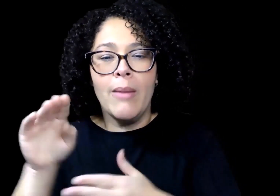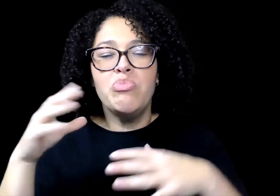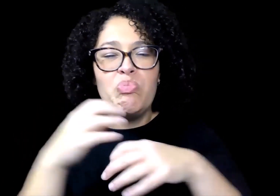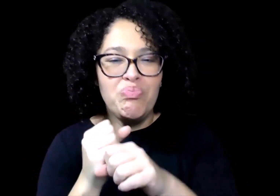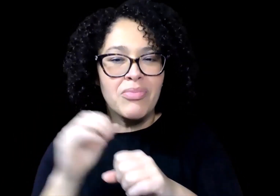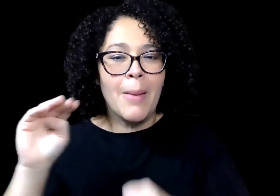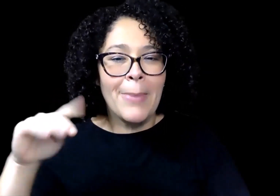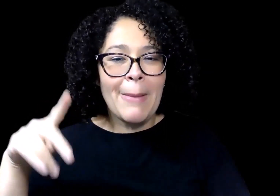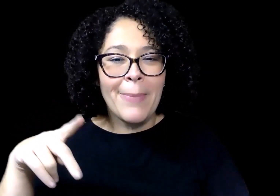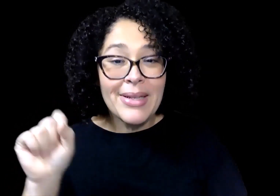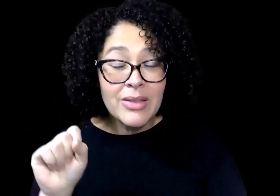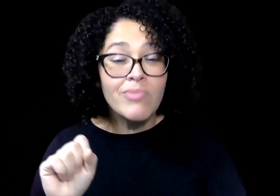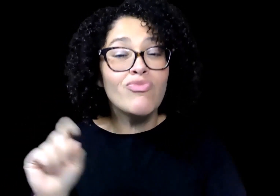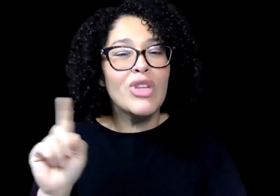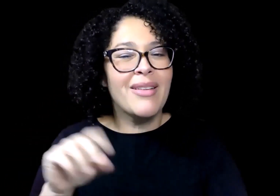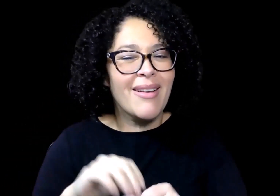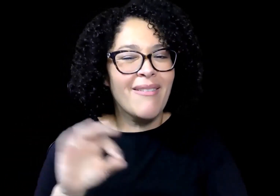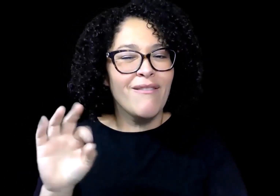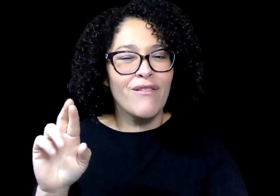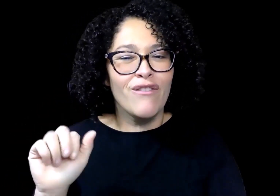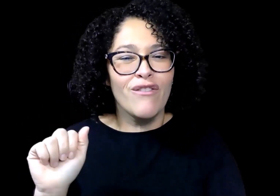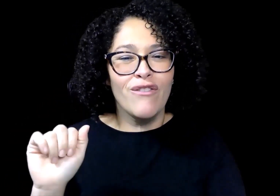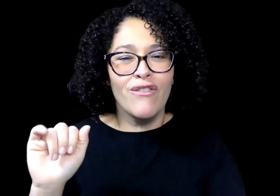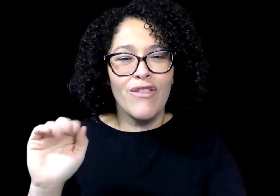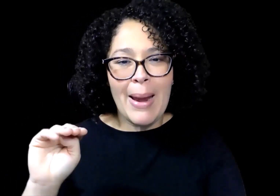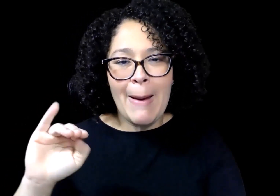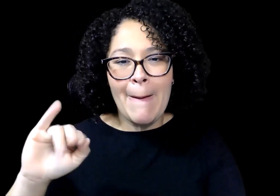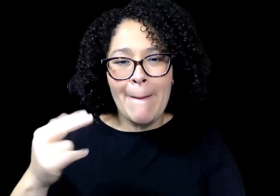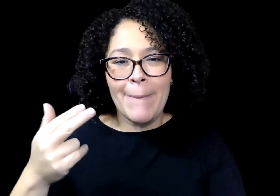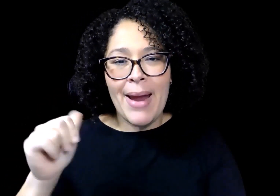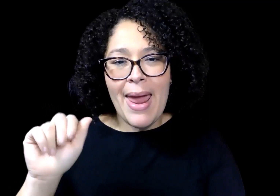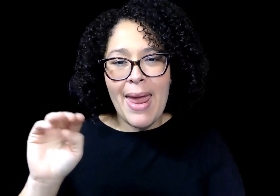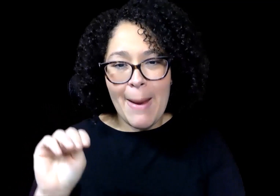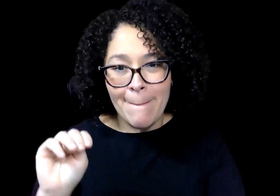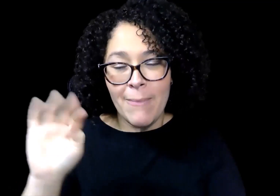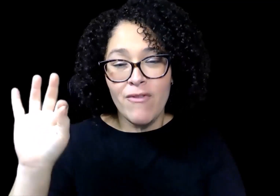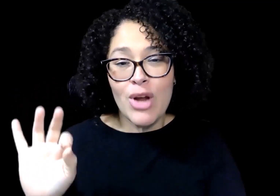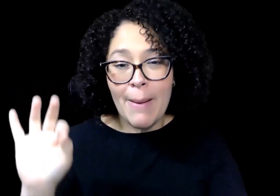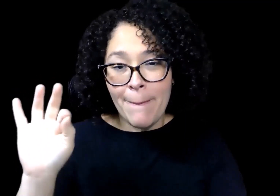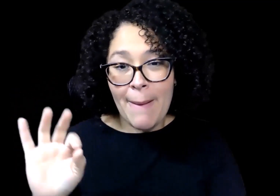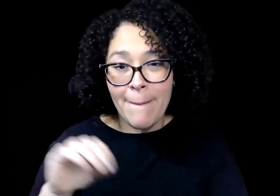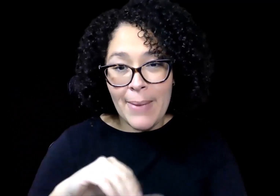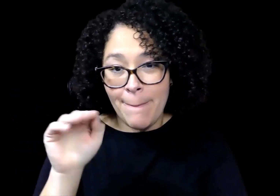now called the Marie Phillips School that's located in Framingham Massachusetts